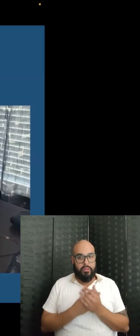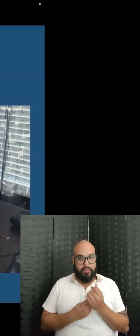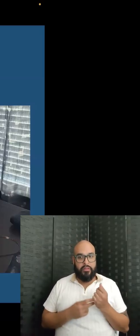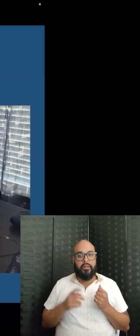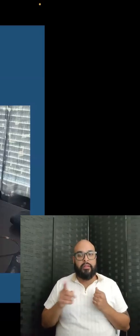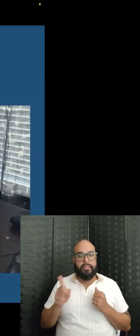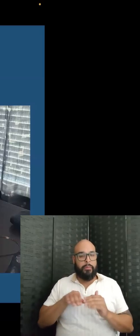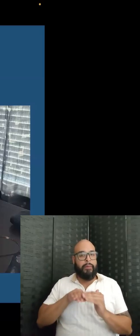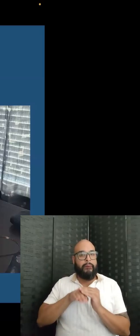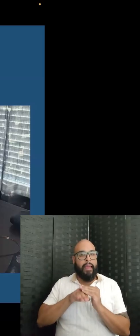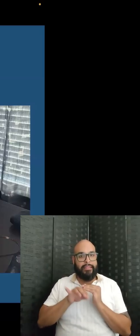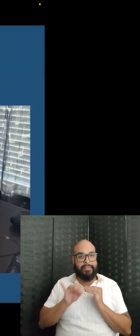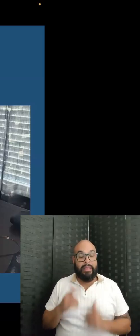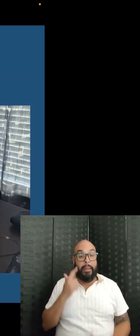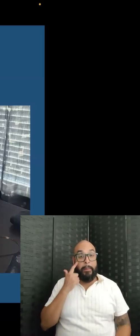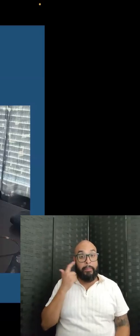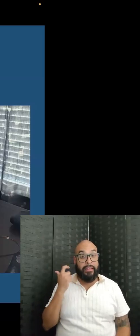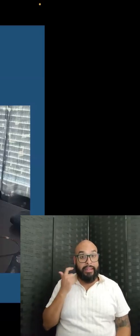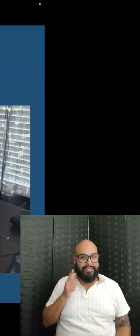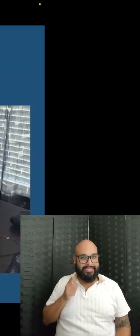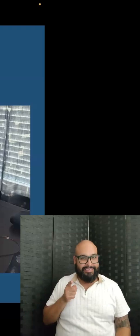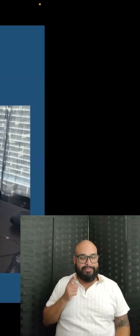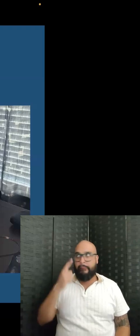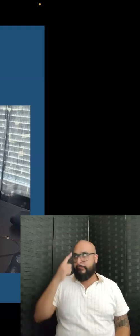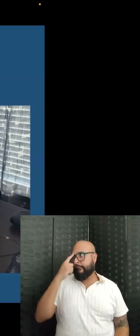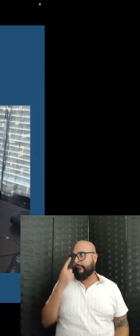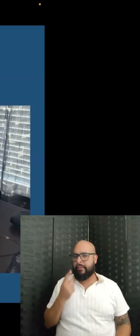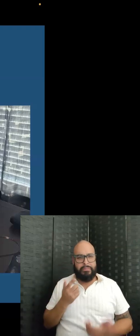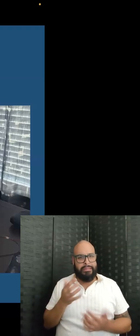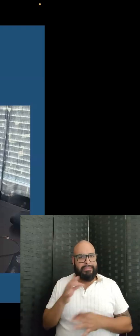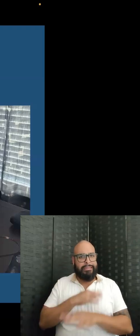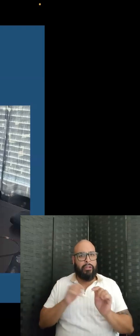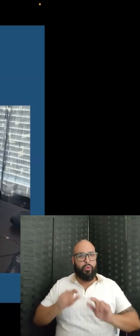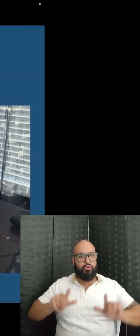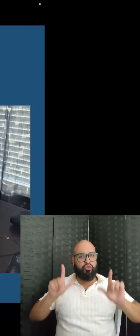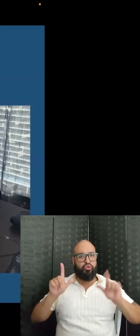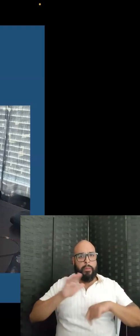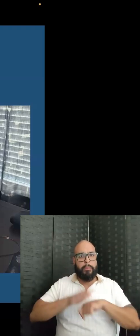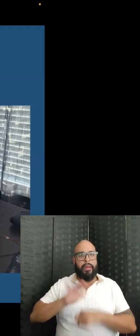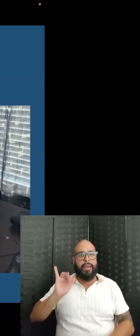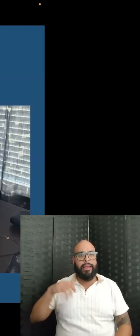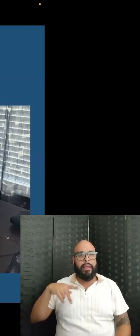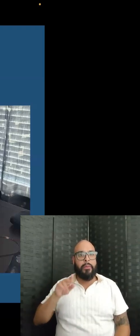You think, well, why can't you just zoom on the iPad? Well, those test protocols are locked down where you can't zoom on the iPad.